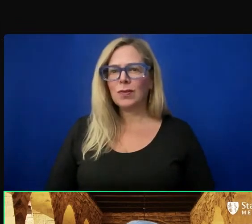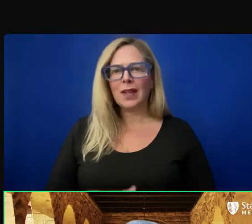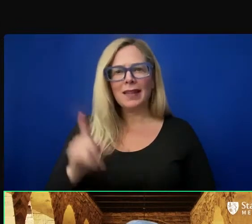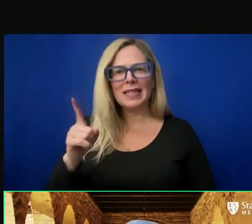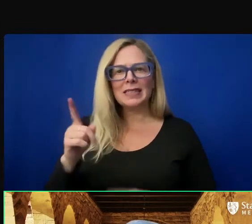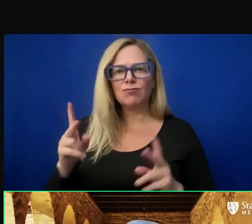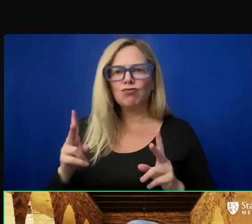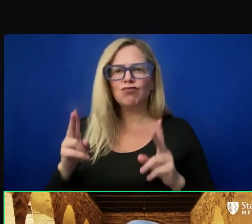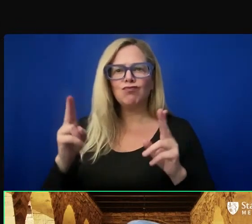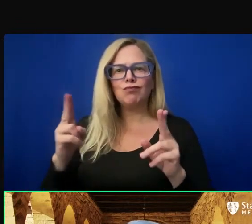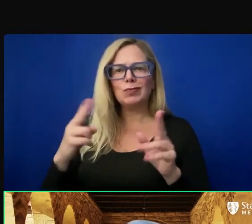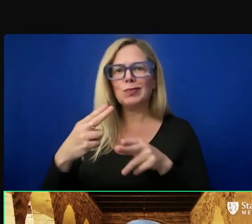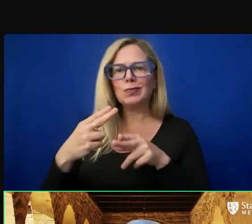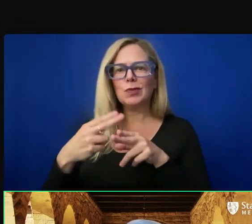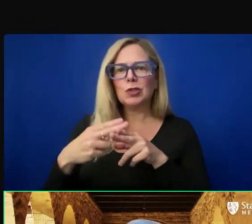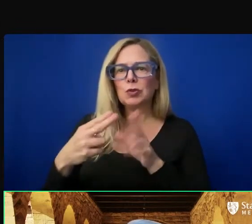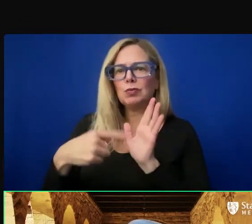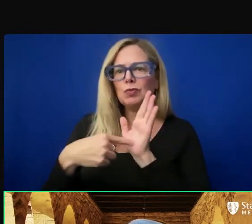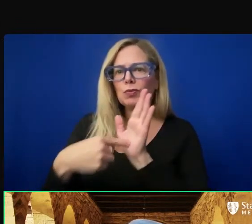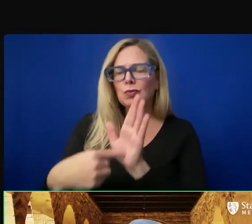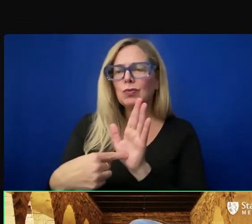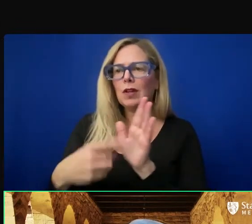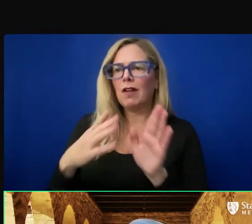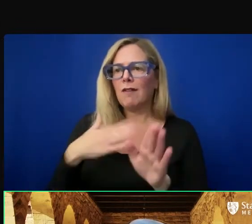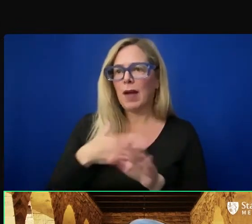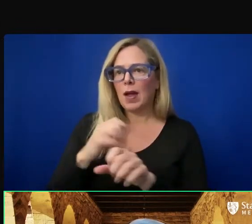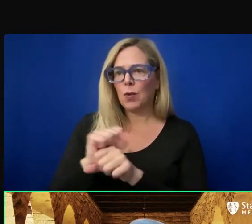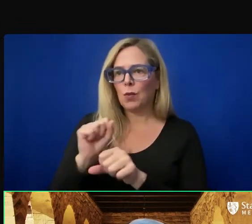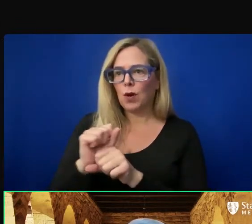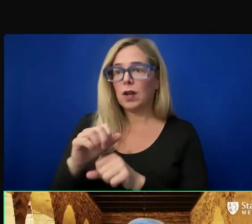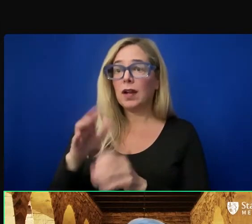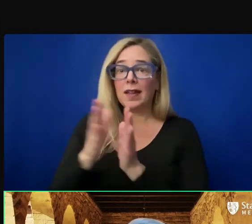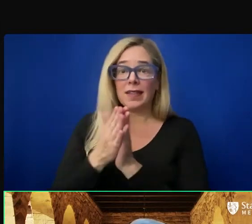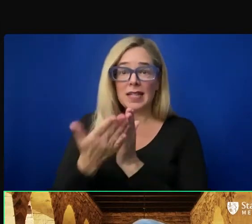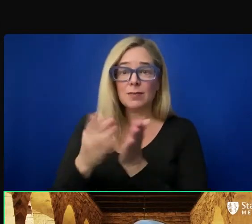is based on a book that was published by the National Academy of Medicine,